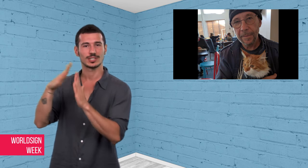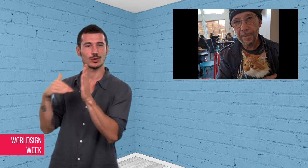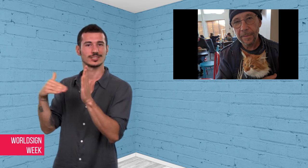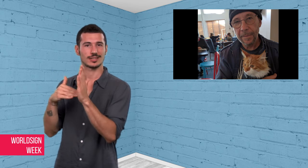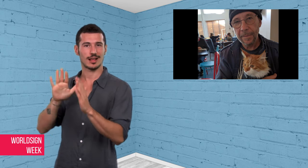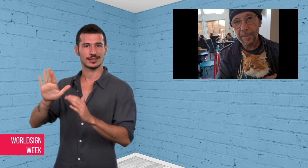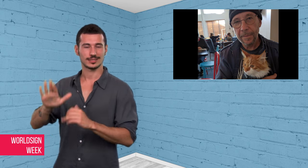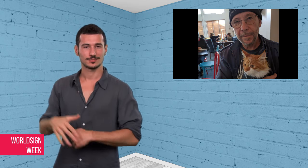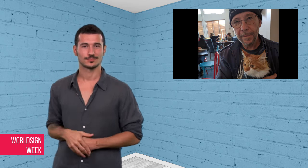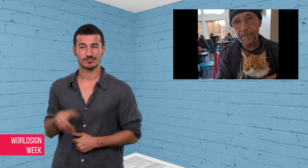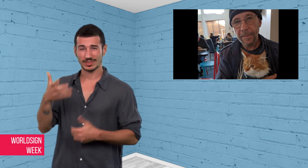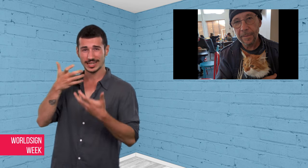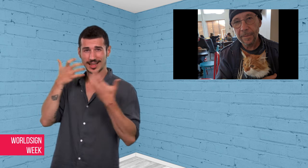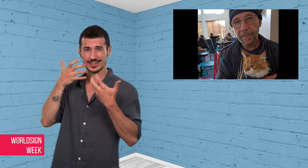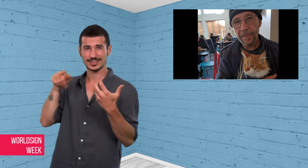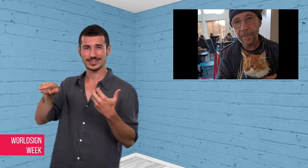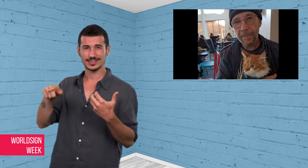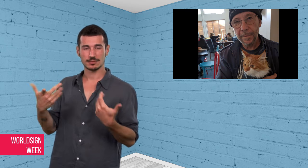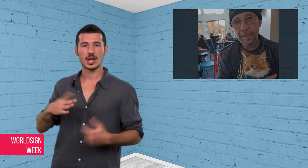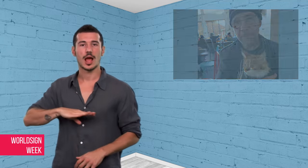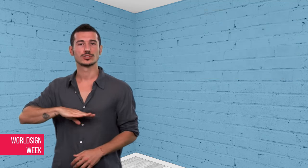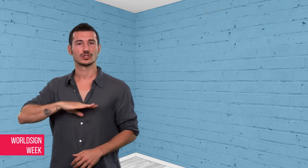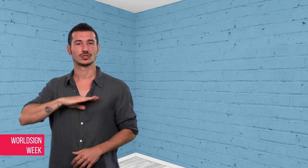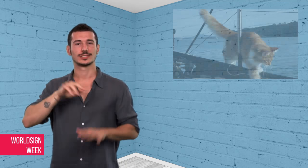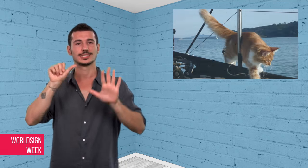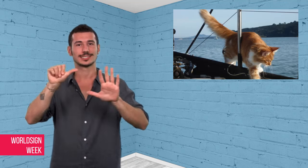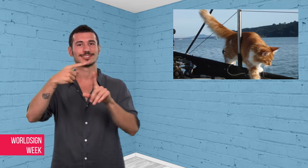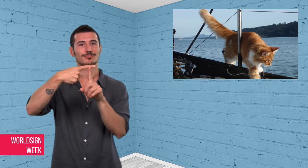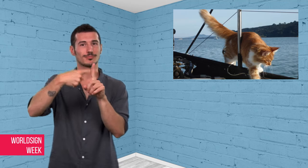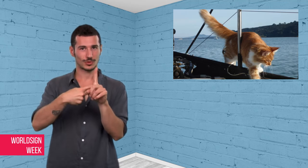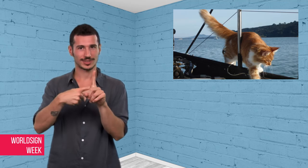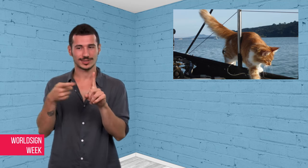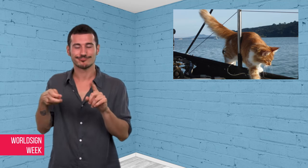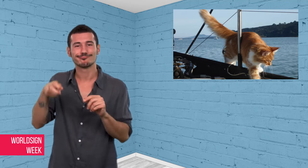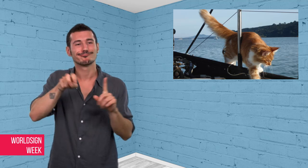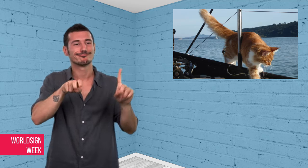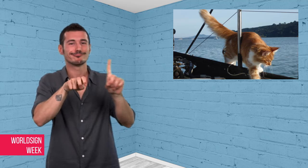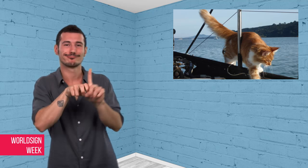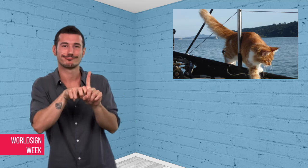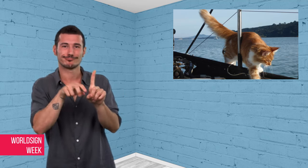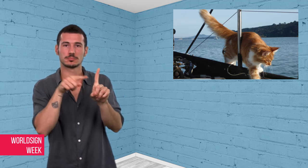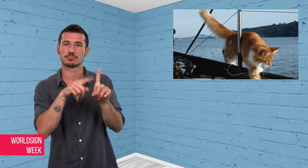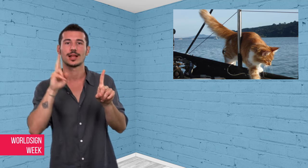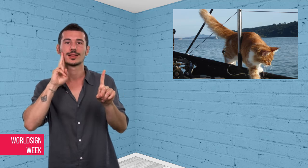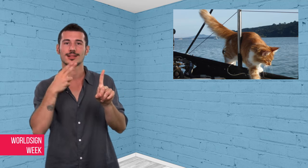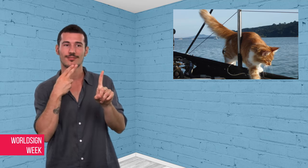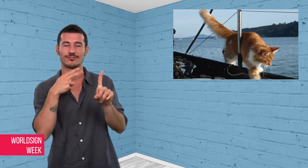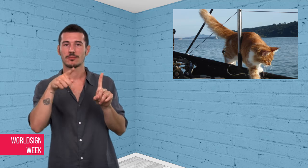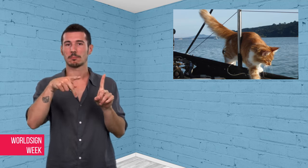The six-month-old cat sails with his Deaf owner,